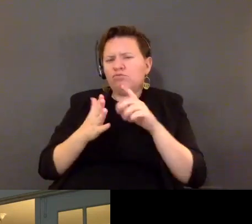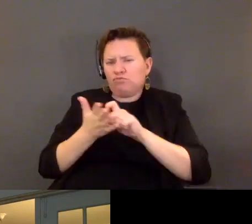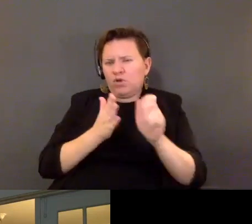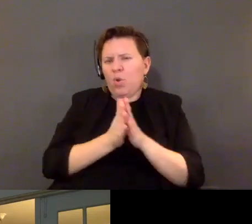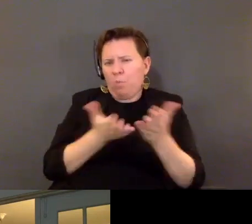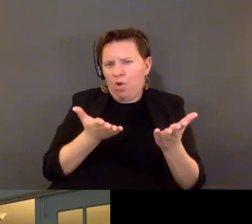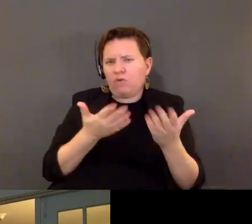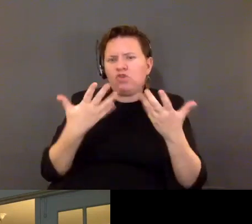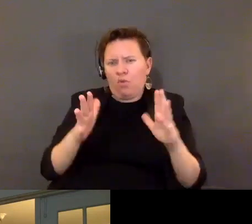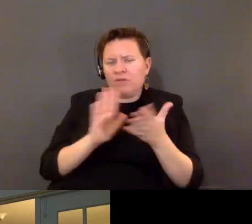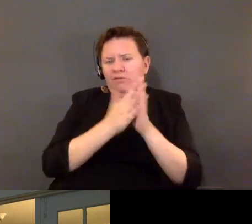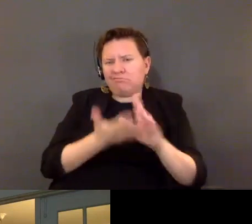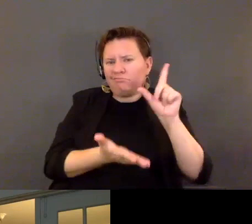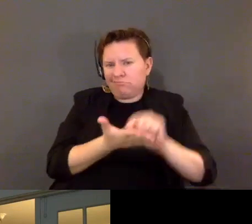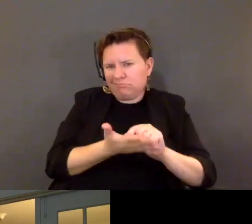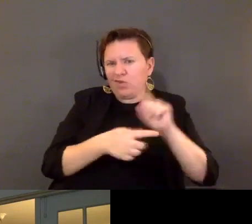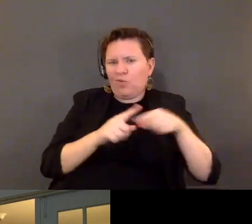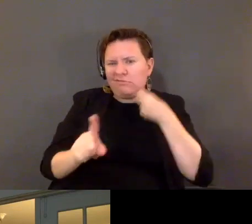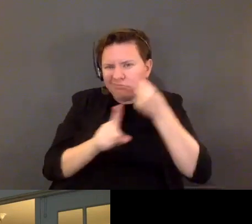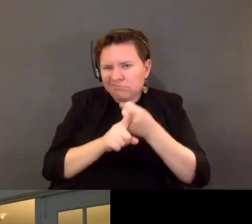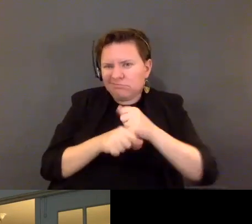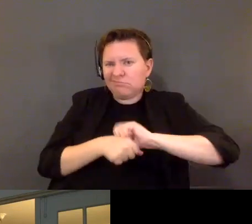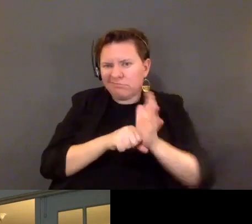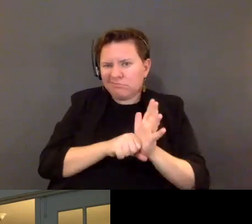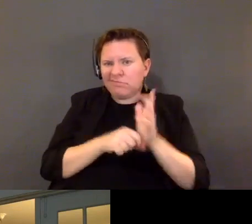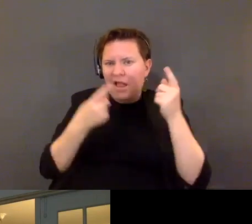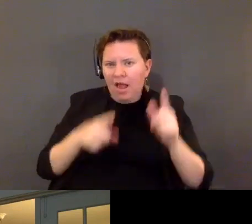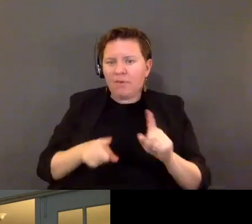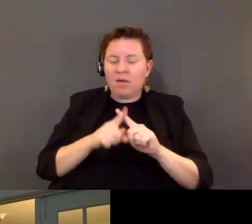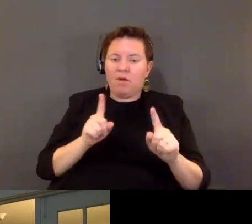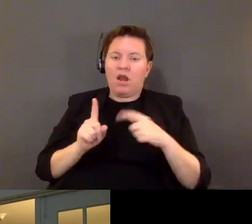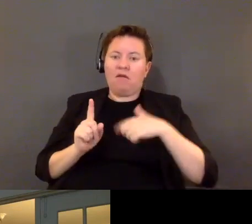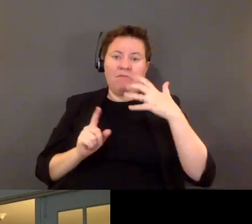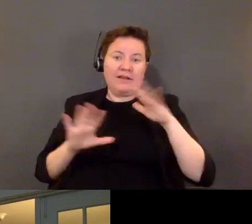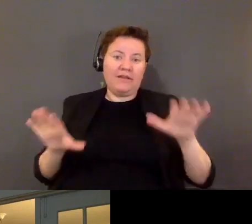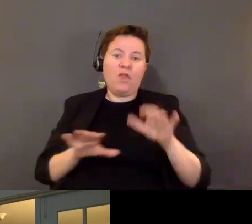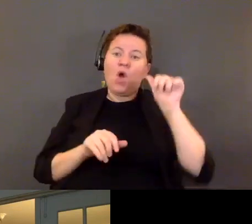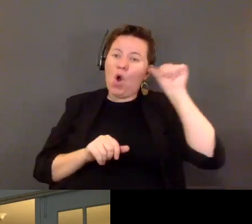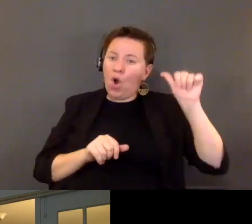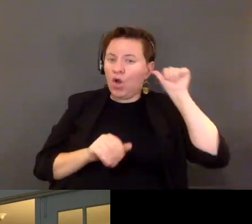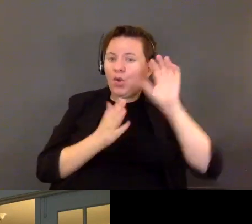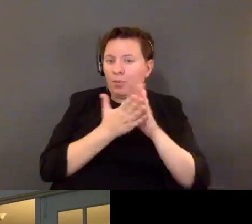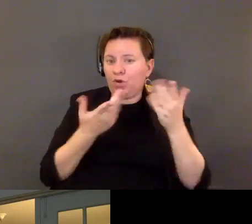going to print when this happened but i did the audio book during that you know